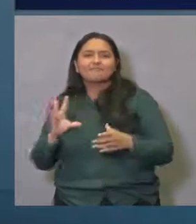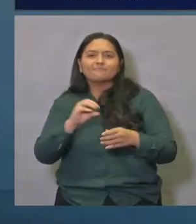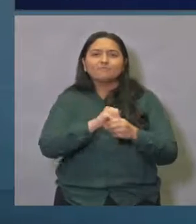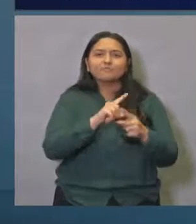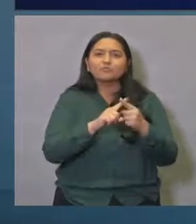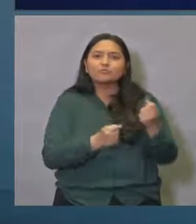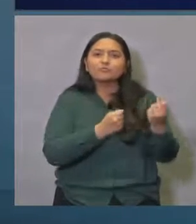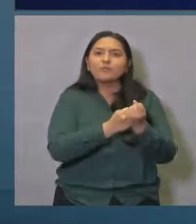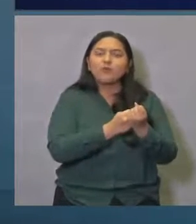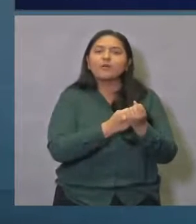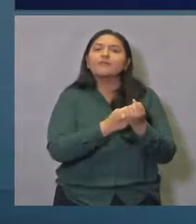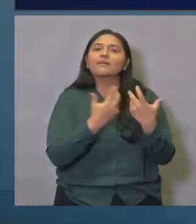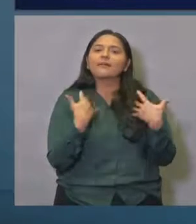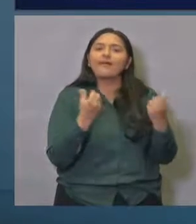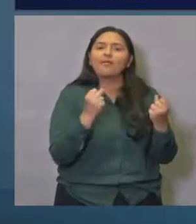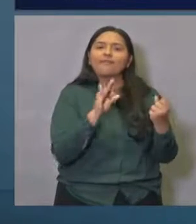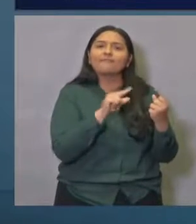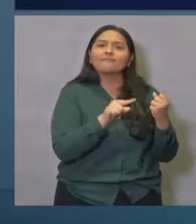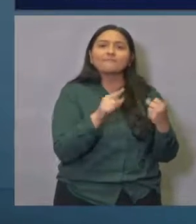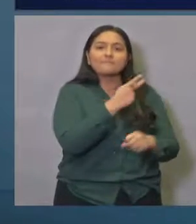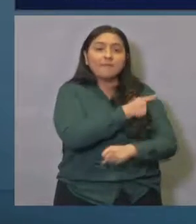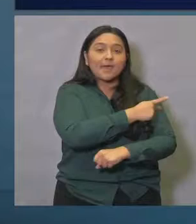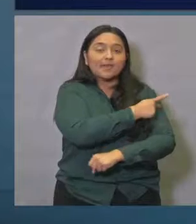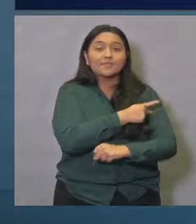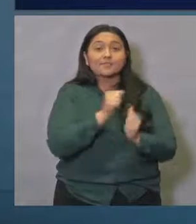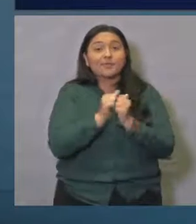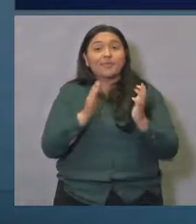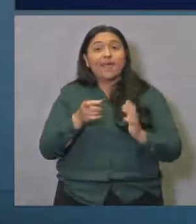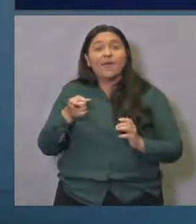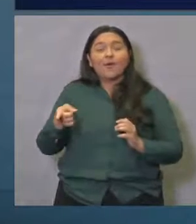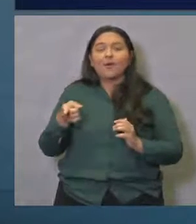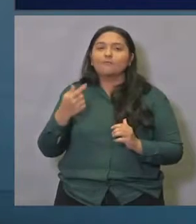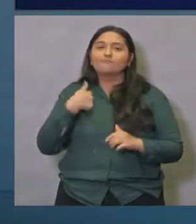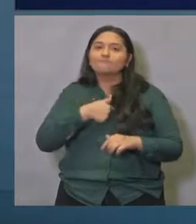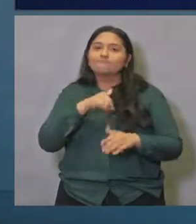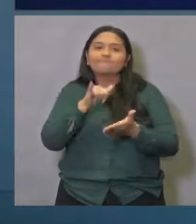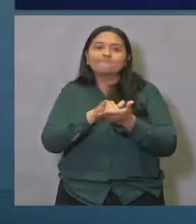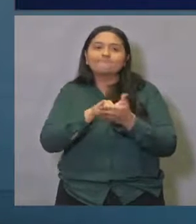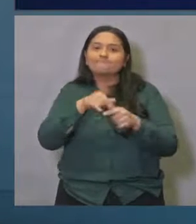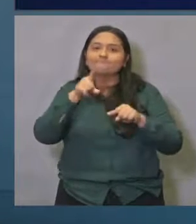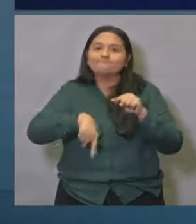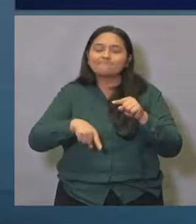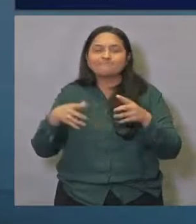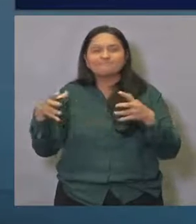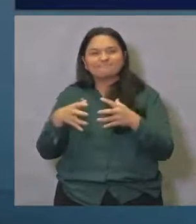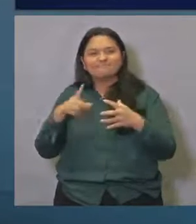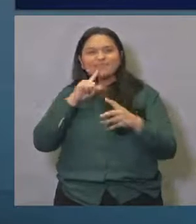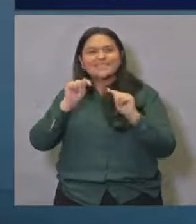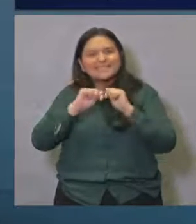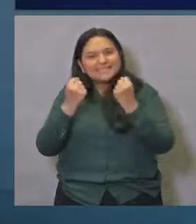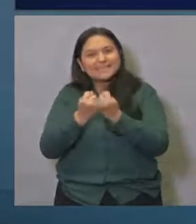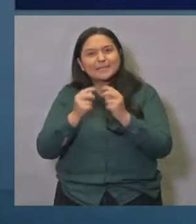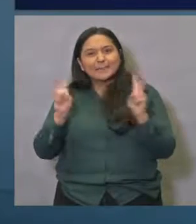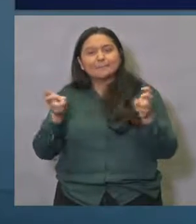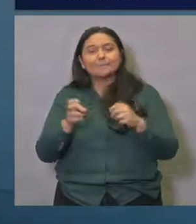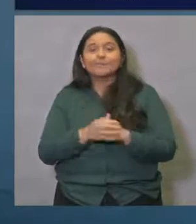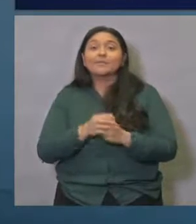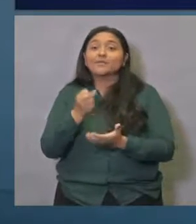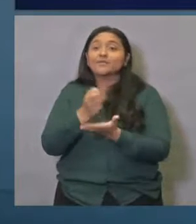THAT PLAY A ROLE IN HELPING TO SUPPORT THE HEALTH AND WELLNESS OF OUR PATIENTS. WE COULDN'T DO IT WITHOUT THE